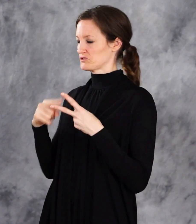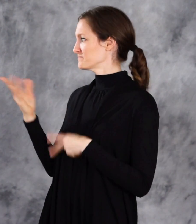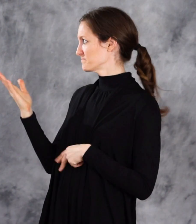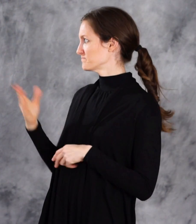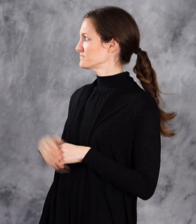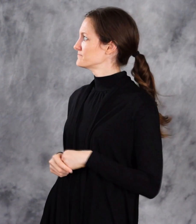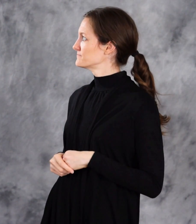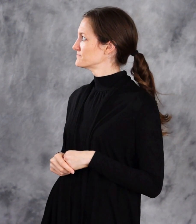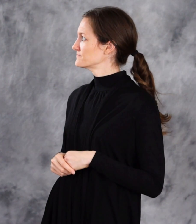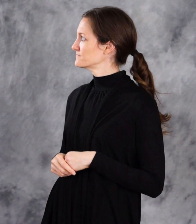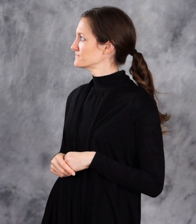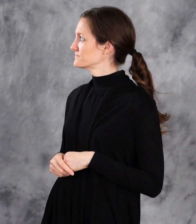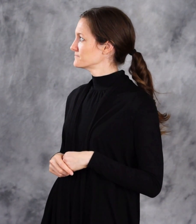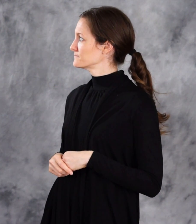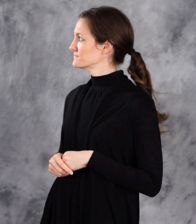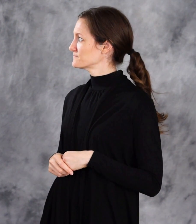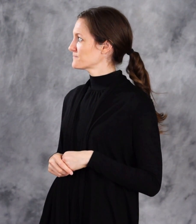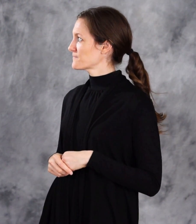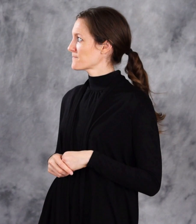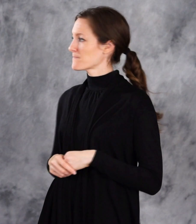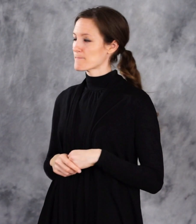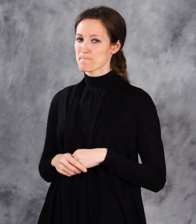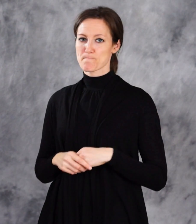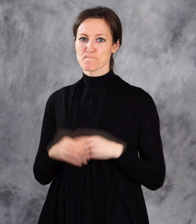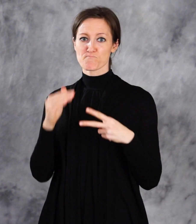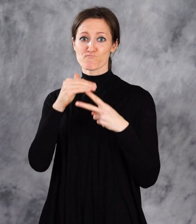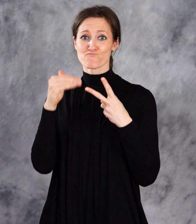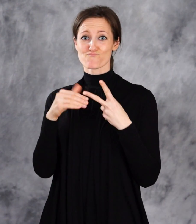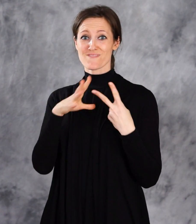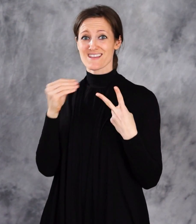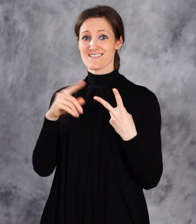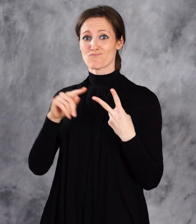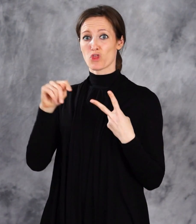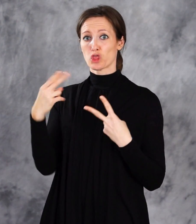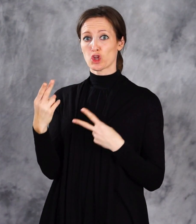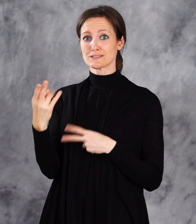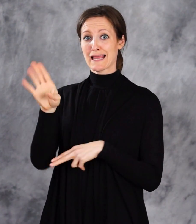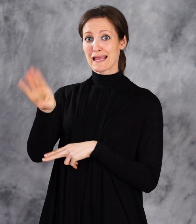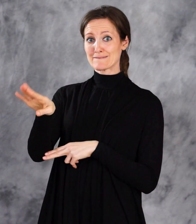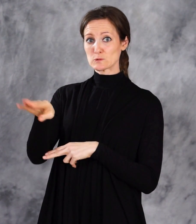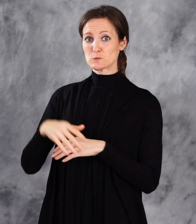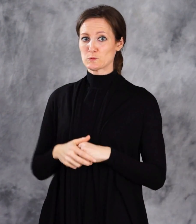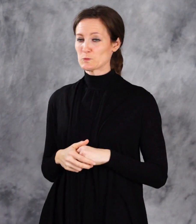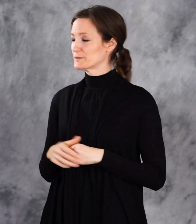SF 2306 - Senate Education Finance Division Thursday afternoon: